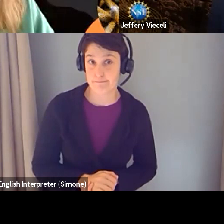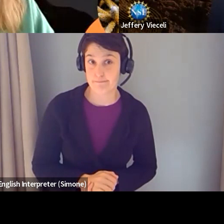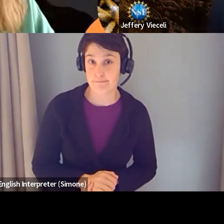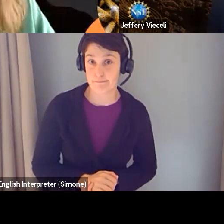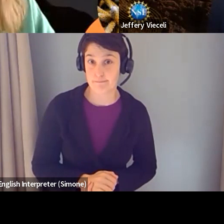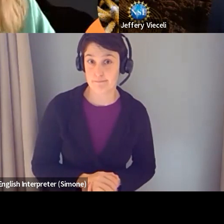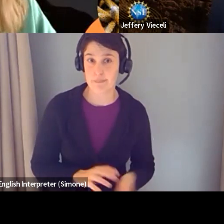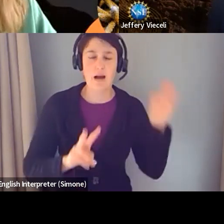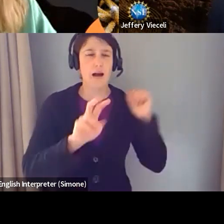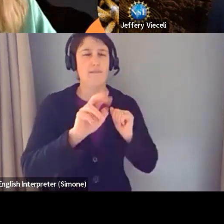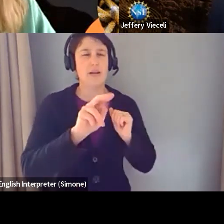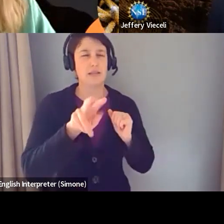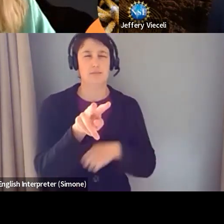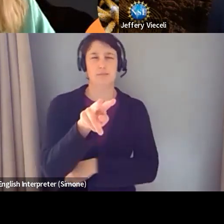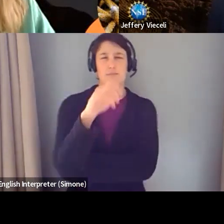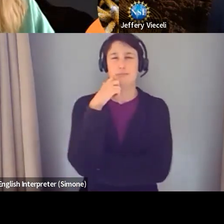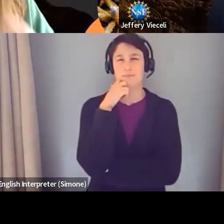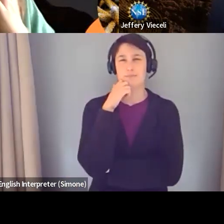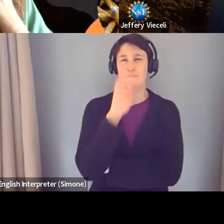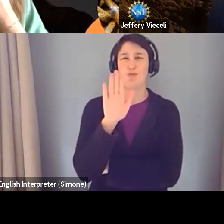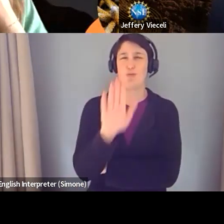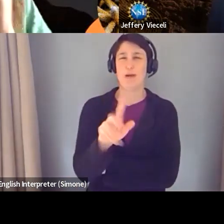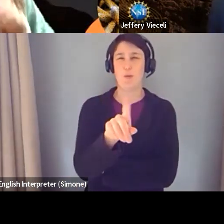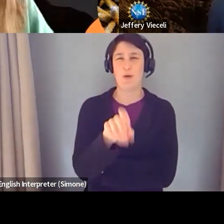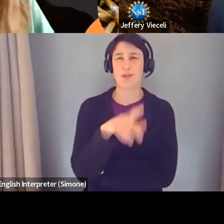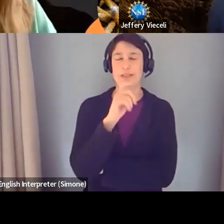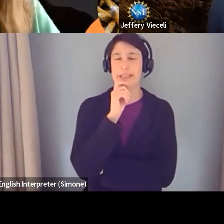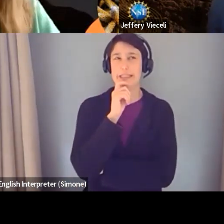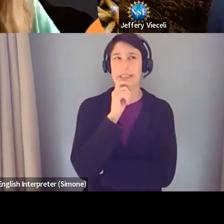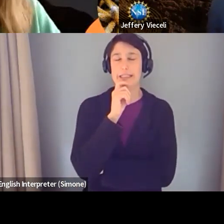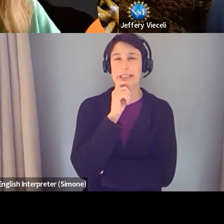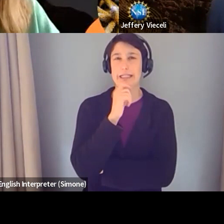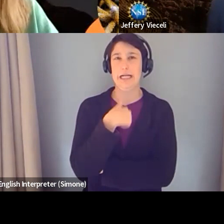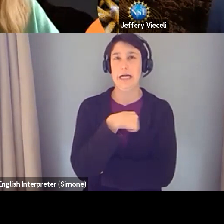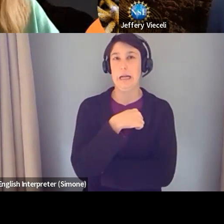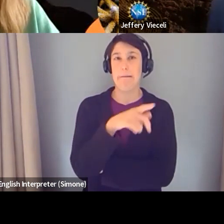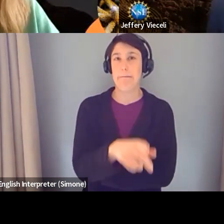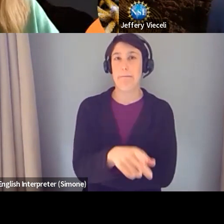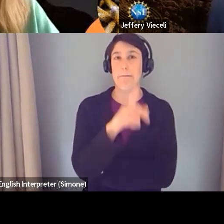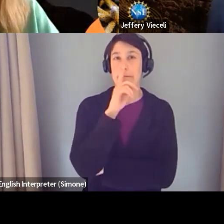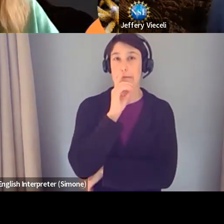Vanessa Richardson: That was a great question, because we really don't have a notification or request to do that.